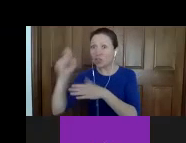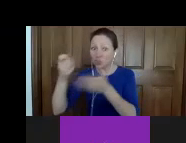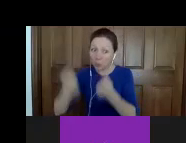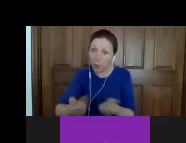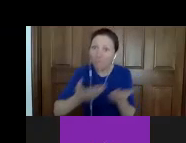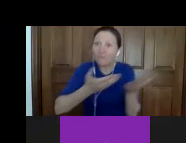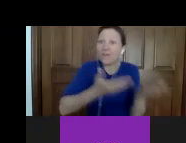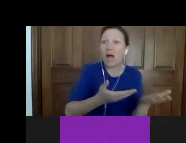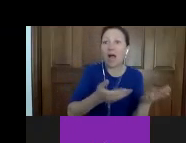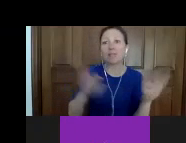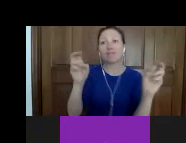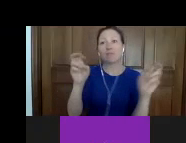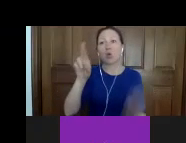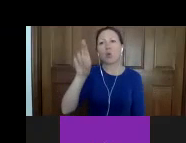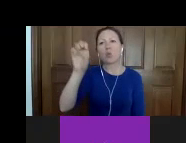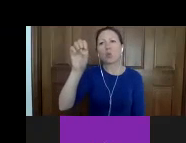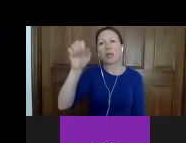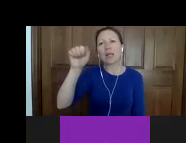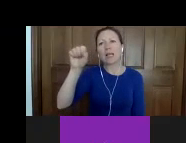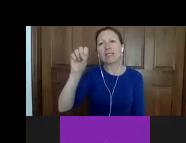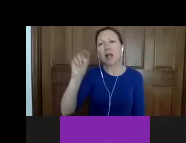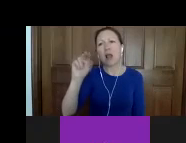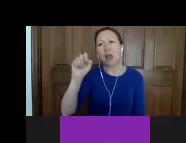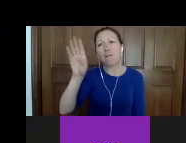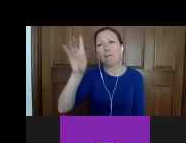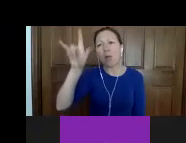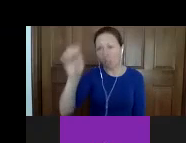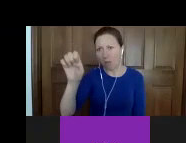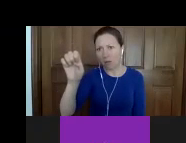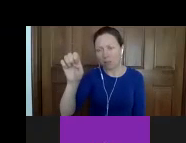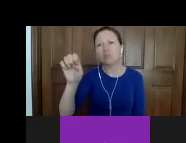What does reasonable actually mean? First of all, they cannot ask you if you have a